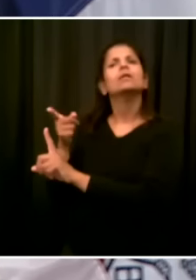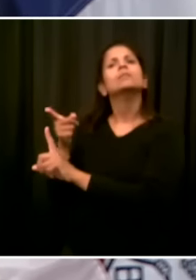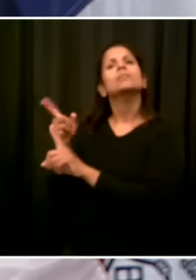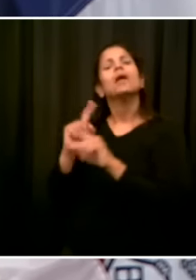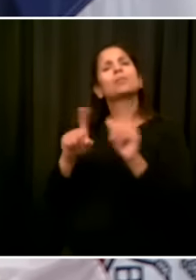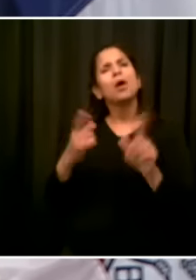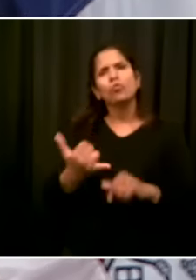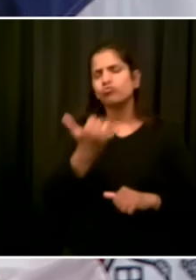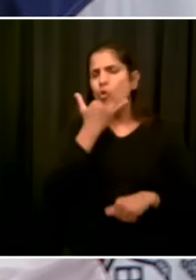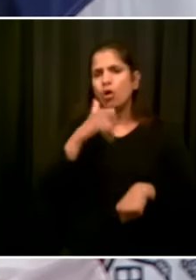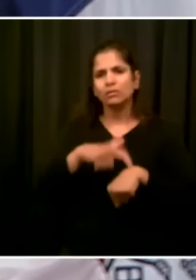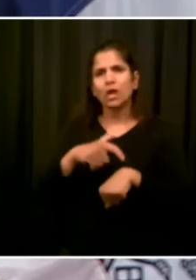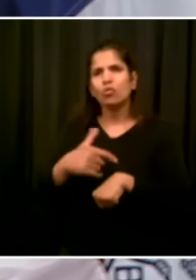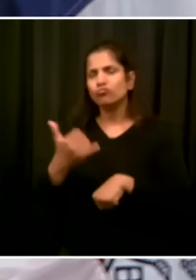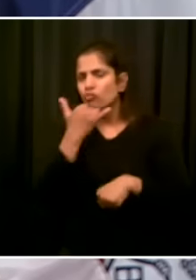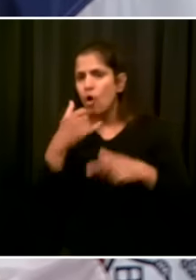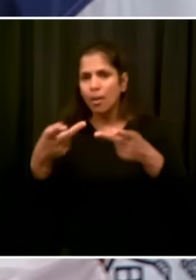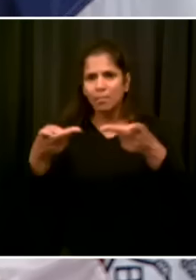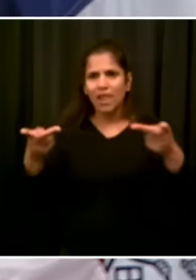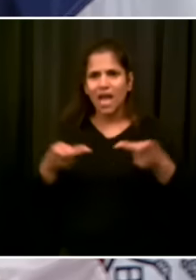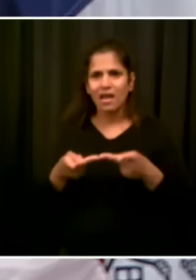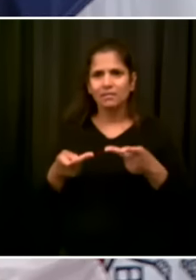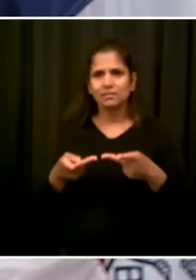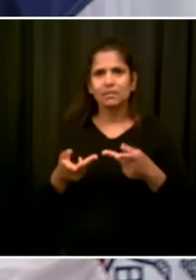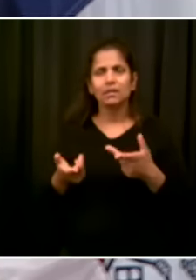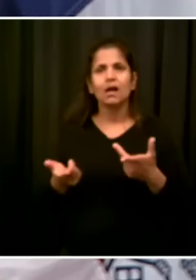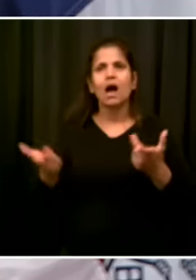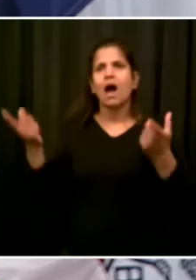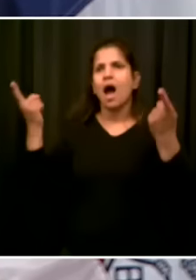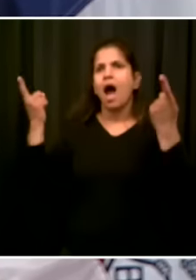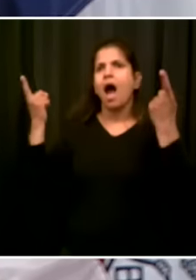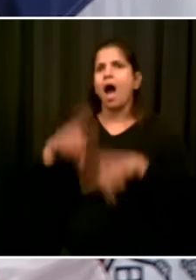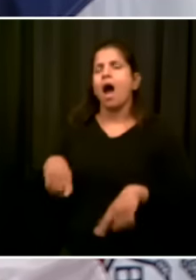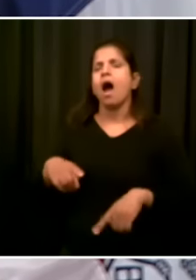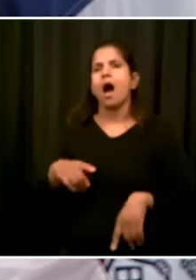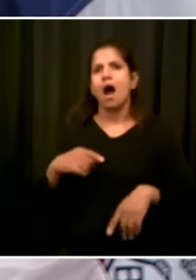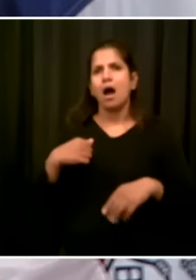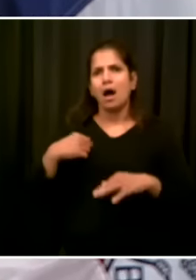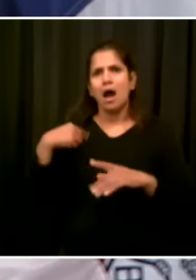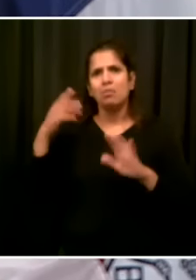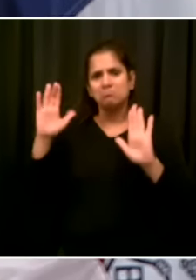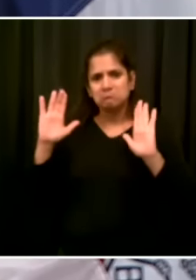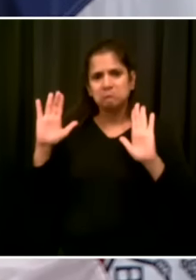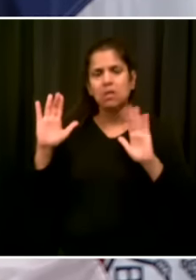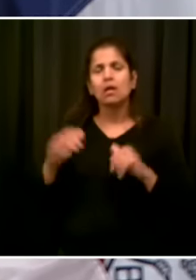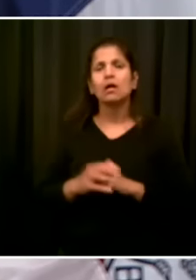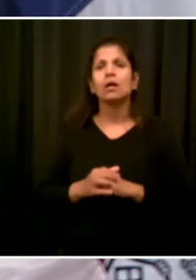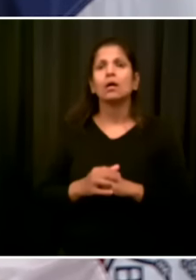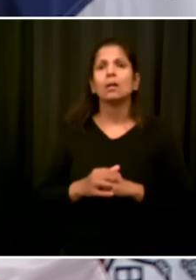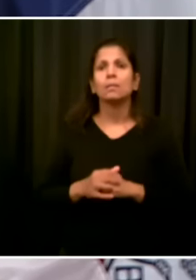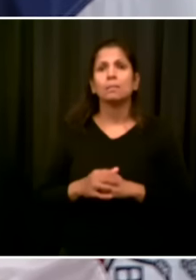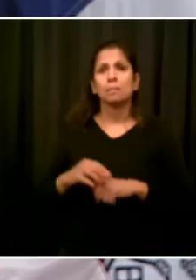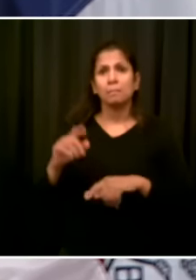EVERYONE ON THE CALL. HOW ARE YOU TODAY? GOOD, HOW DO YOU FEE, LANDREW